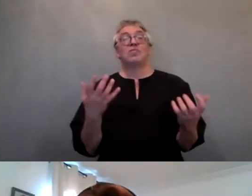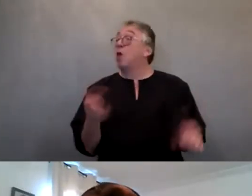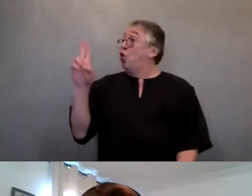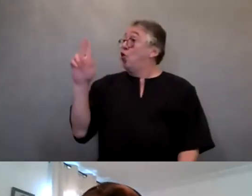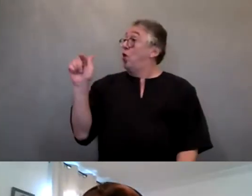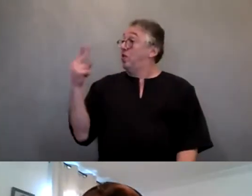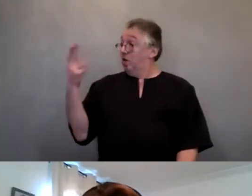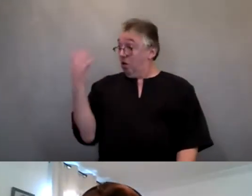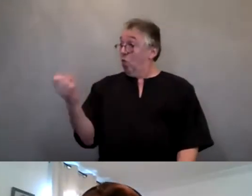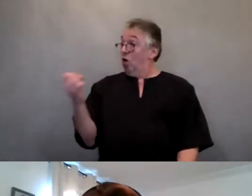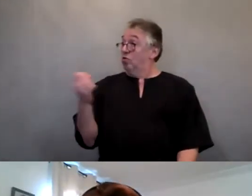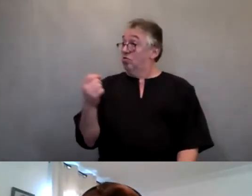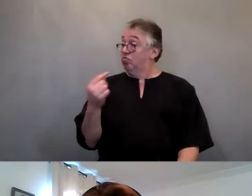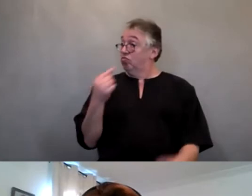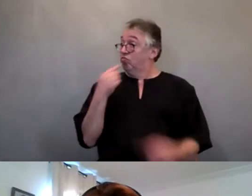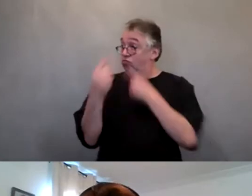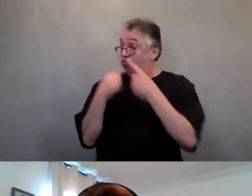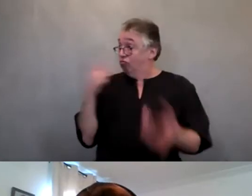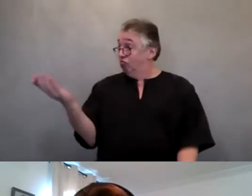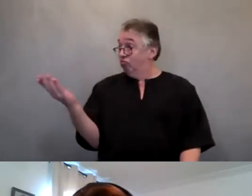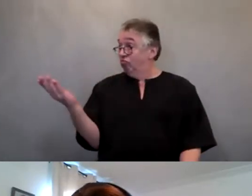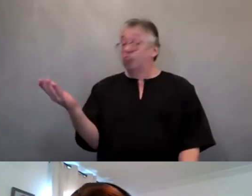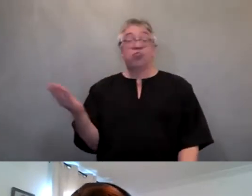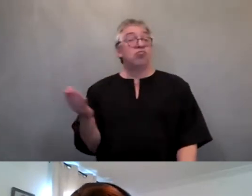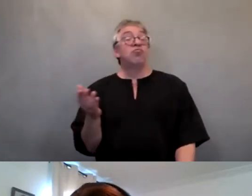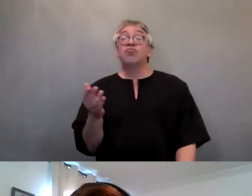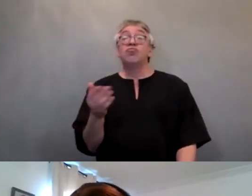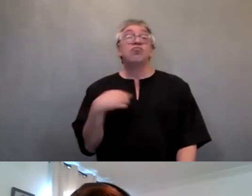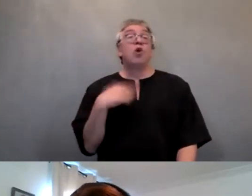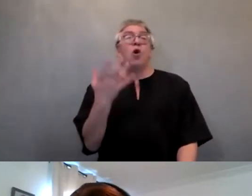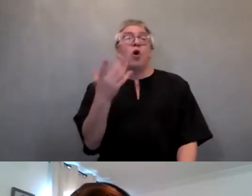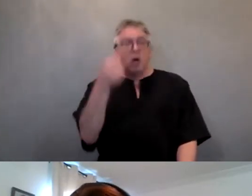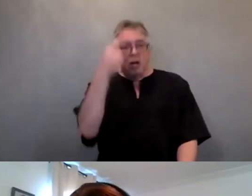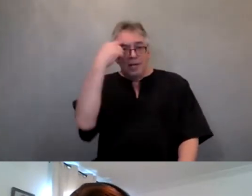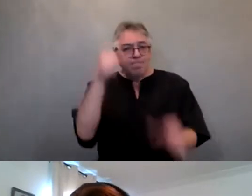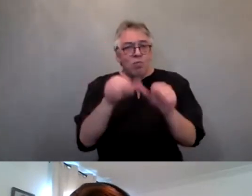and with this, I would like to, maybe , Ruth, you want to say some word before we close?